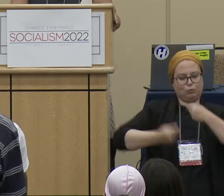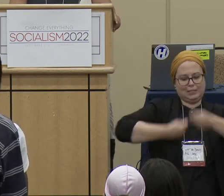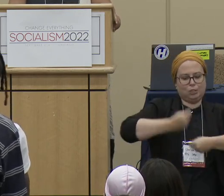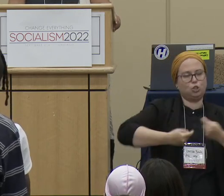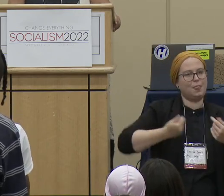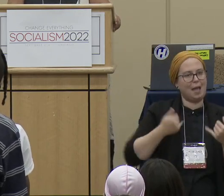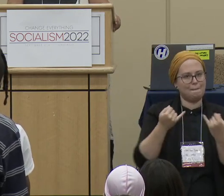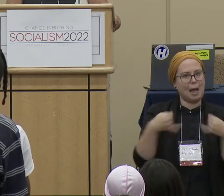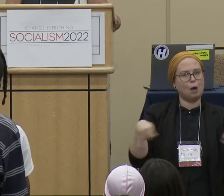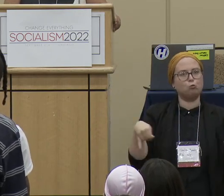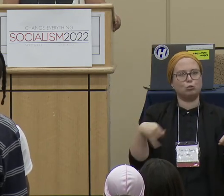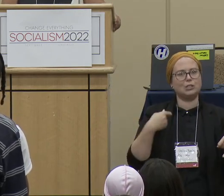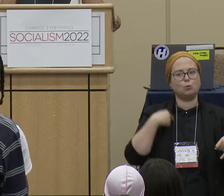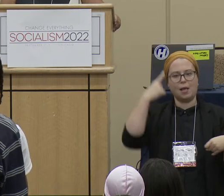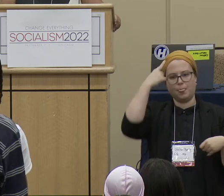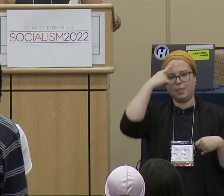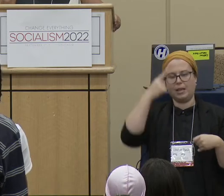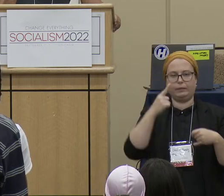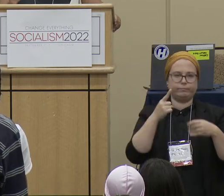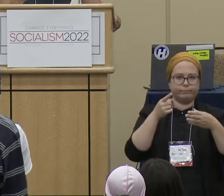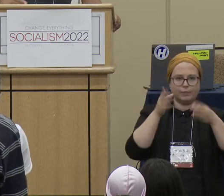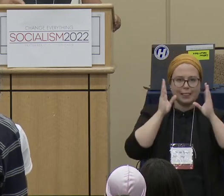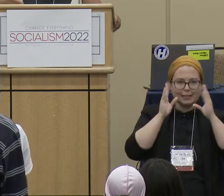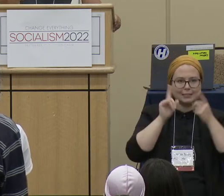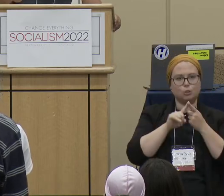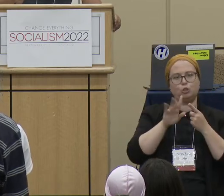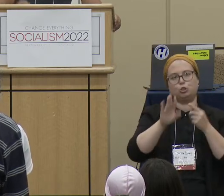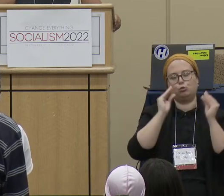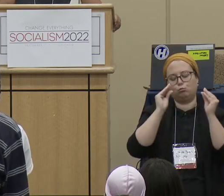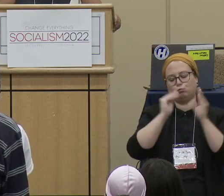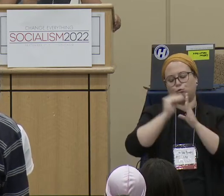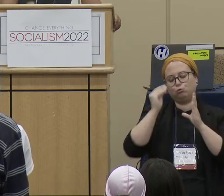has boundaries and so forth . I think listen to your students,